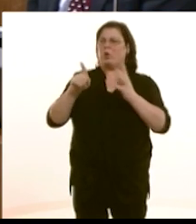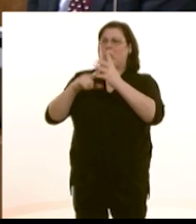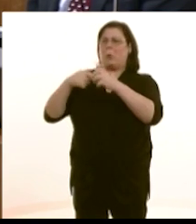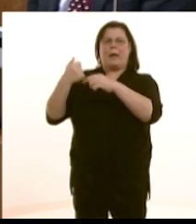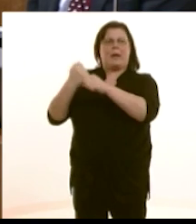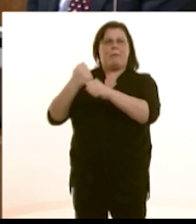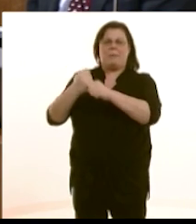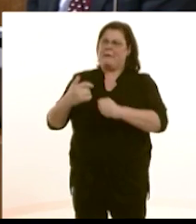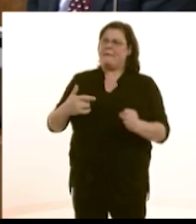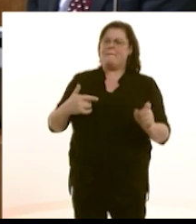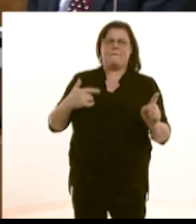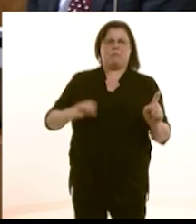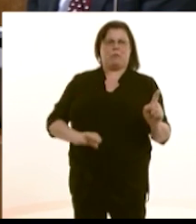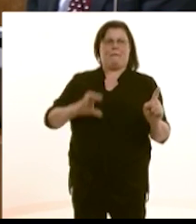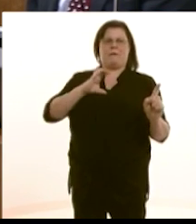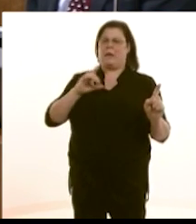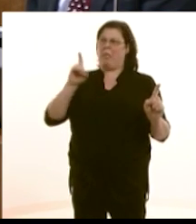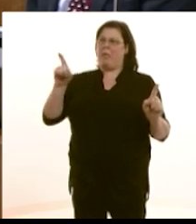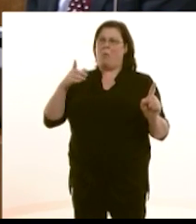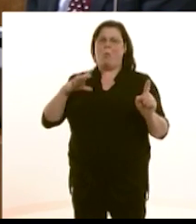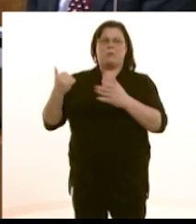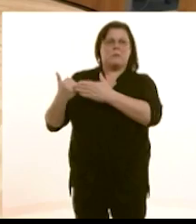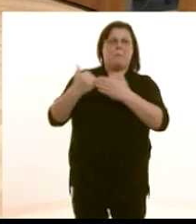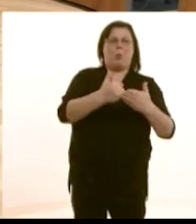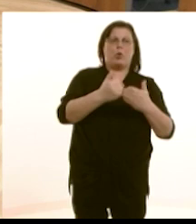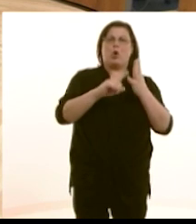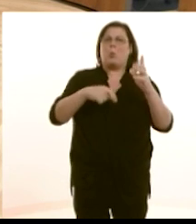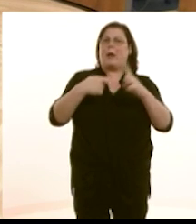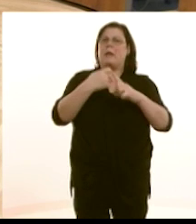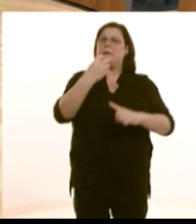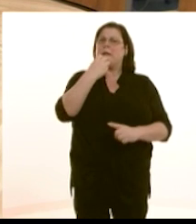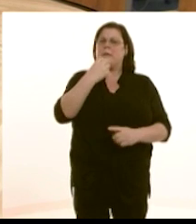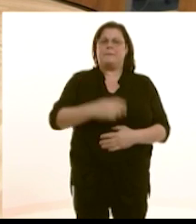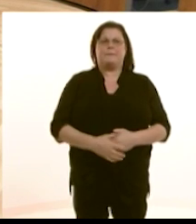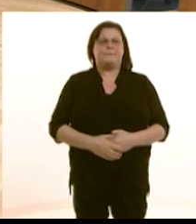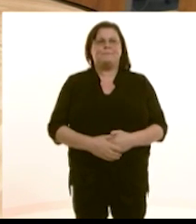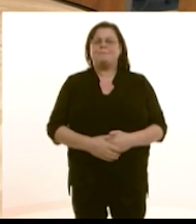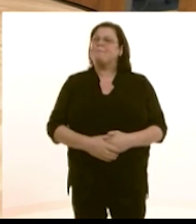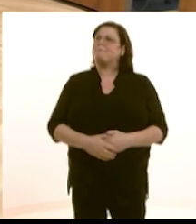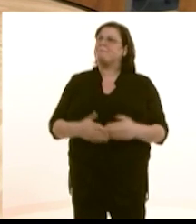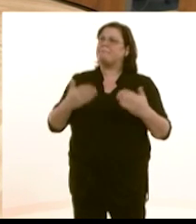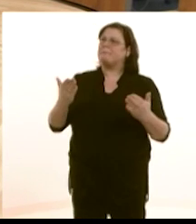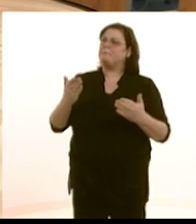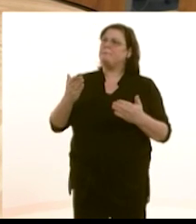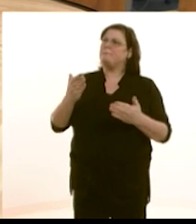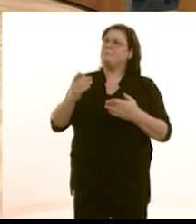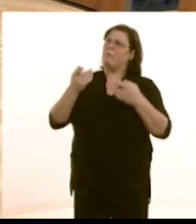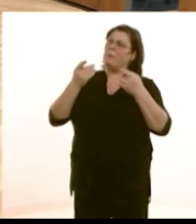and truly believes that there is a future for steel in the UK. Andrew R.T. Davies: First Minister, there is a future for steel in the UKóI passionately